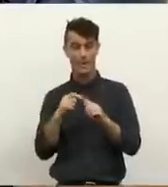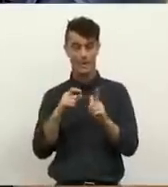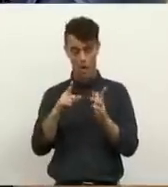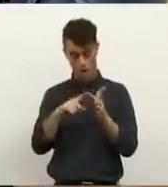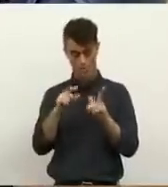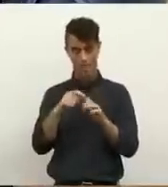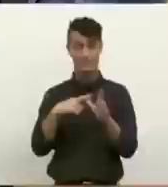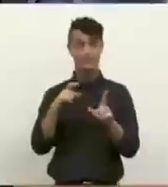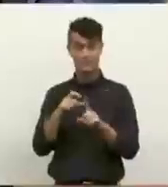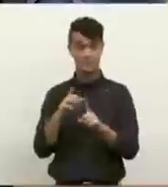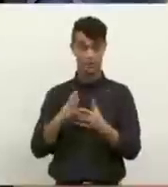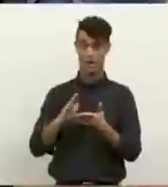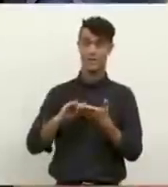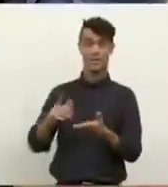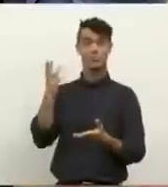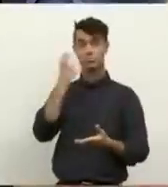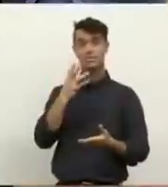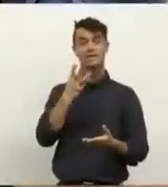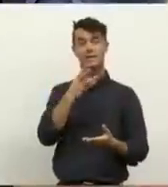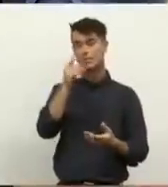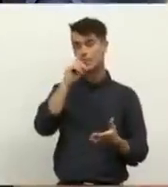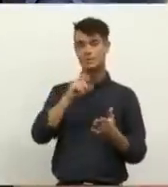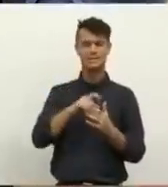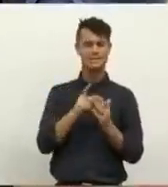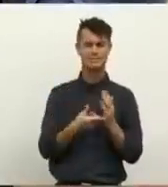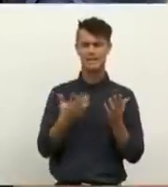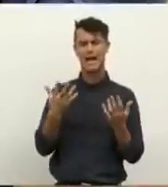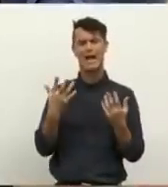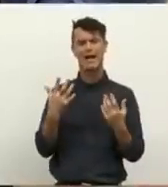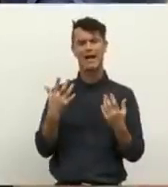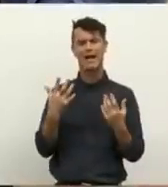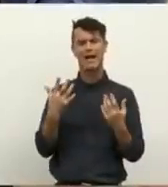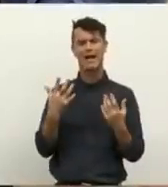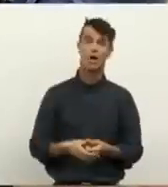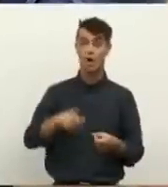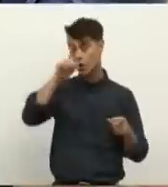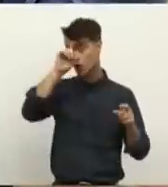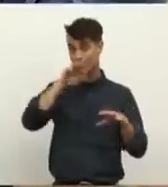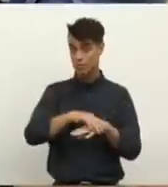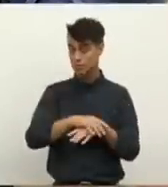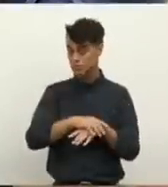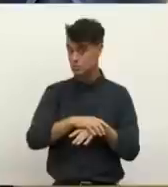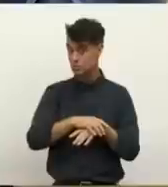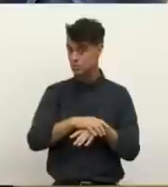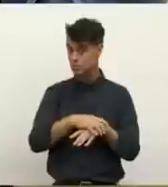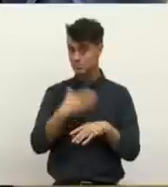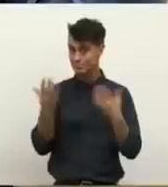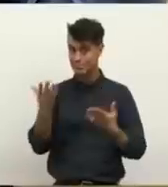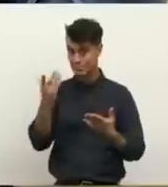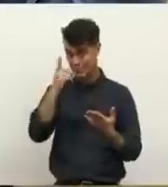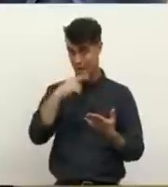Some people disabilities are confused. They get an iPad or an iPhone,